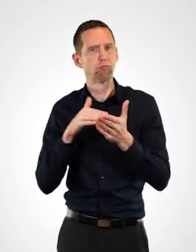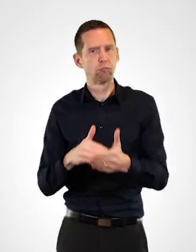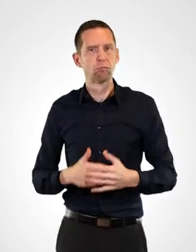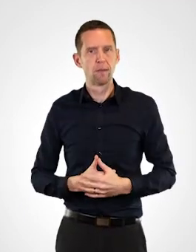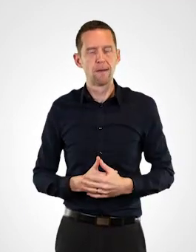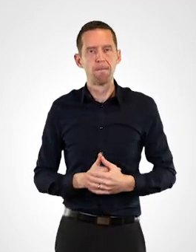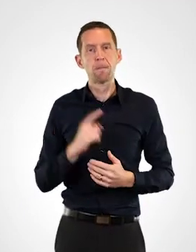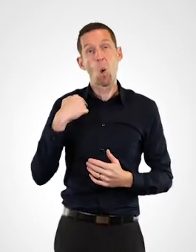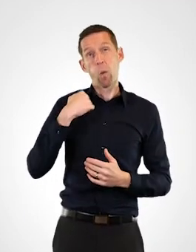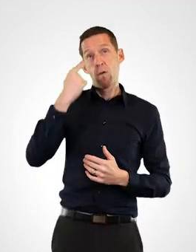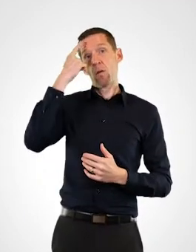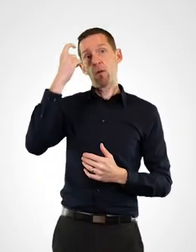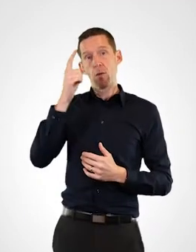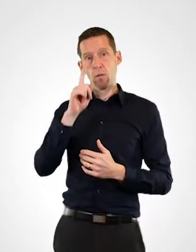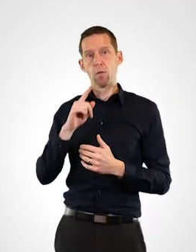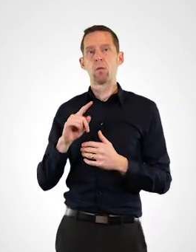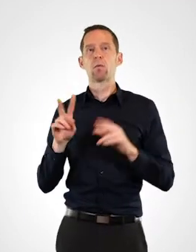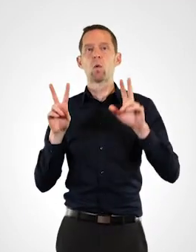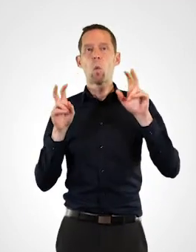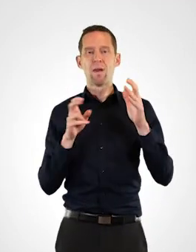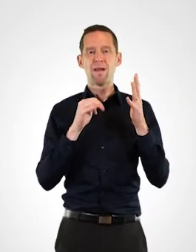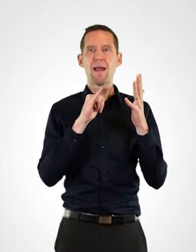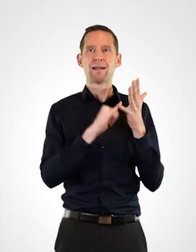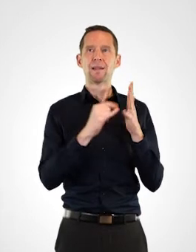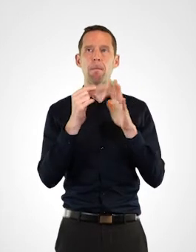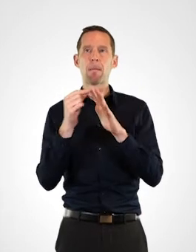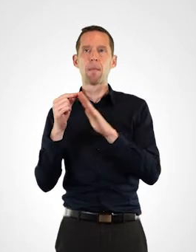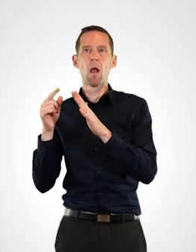And we propose an approach to intervention called short periods